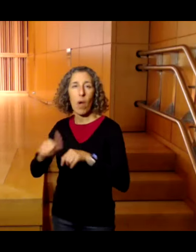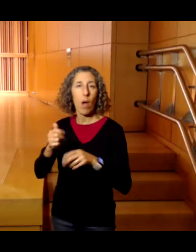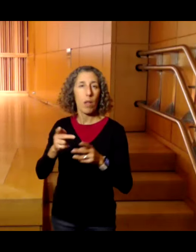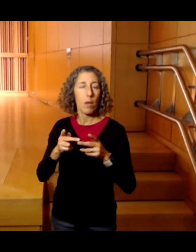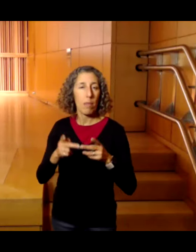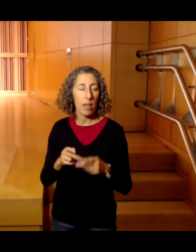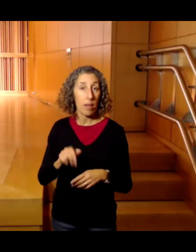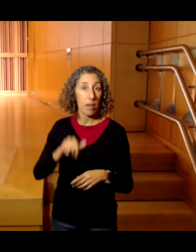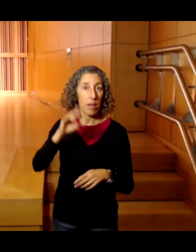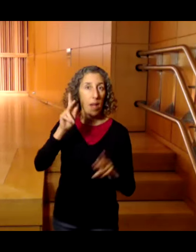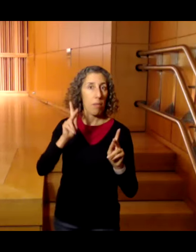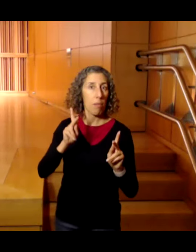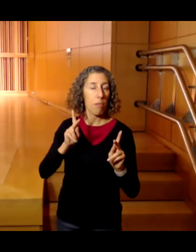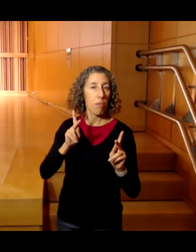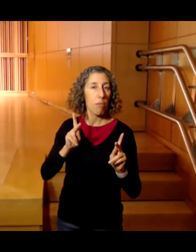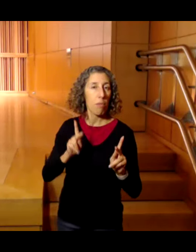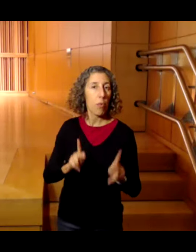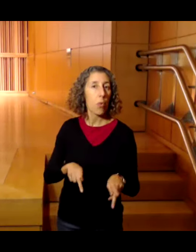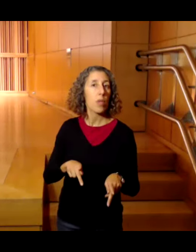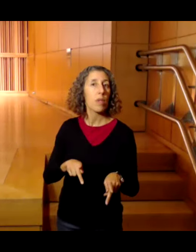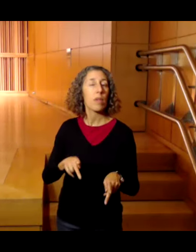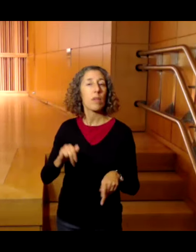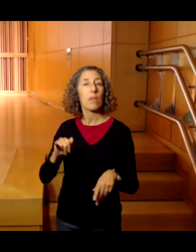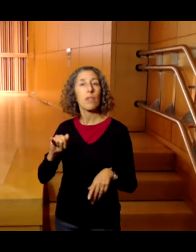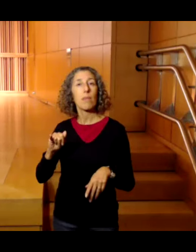the person to whose face Baldwin dared to turn his prominent.